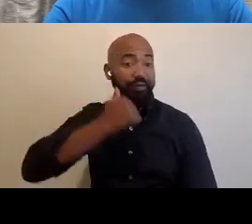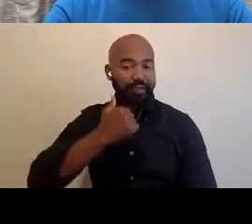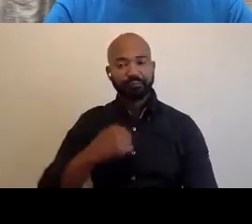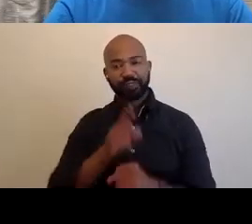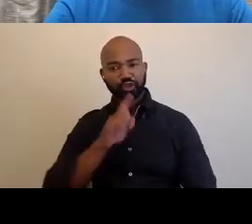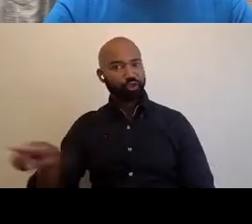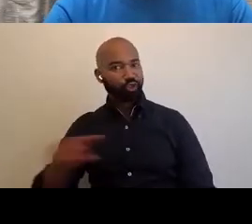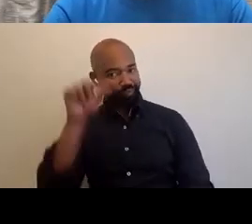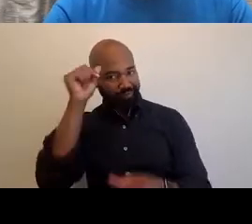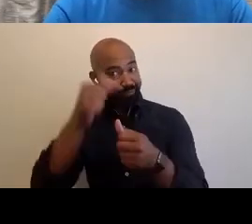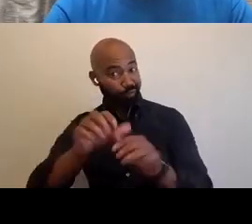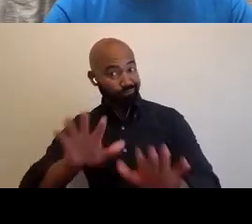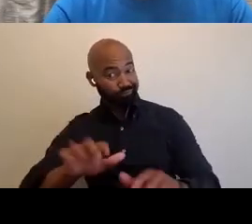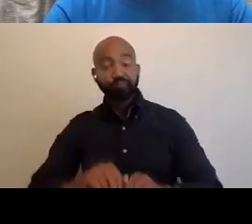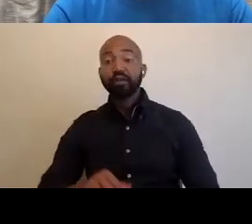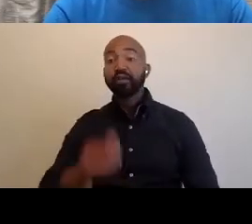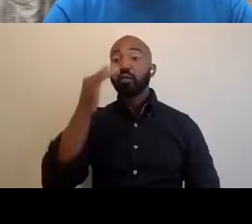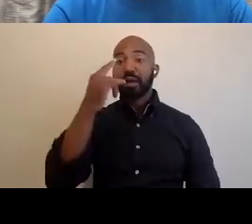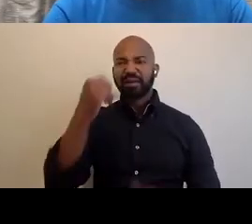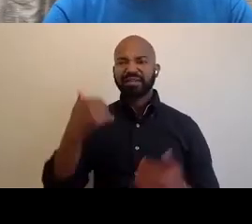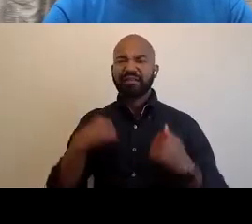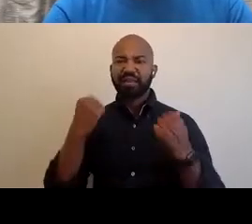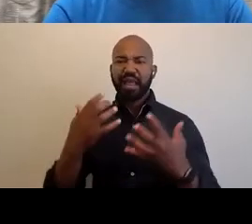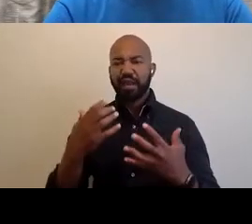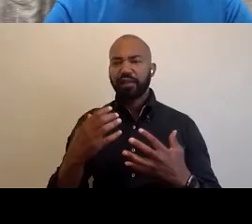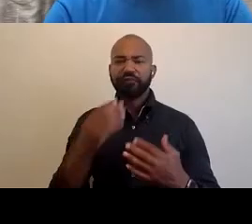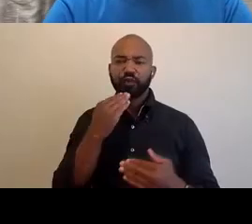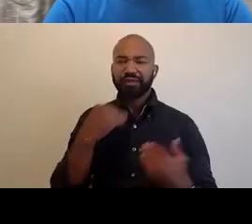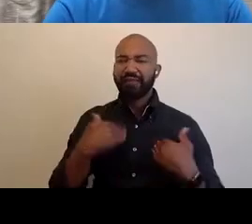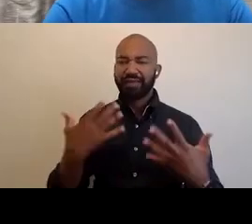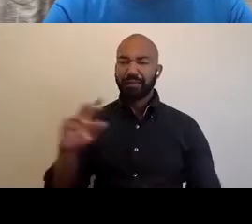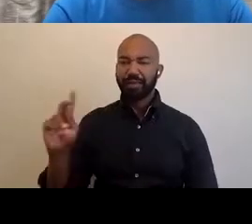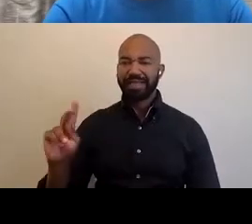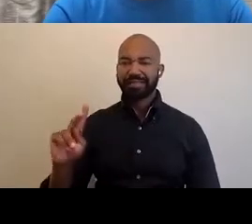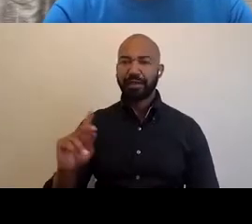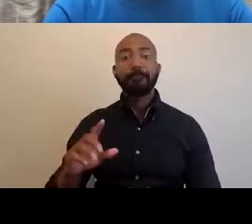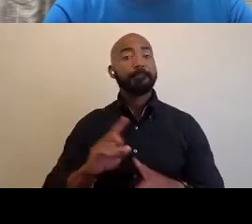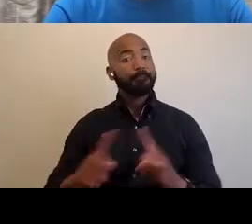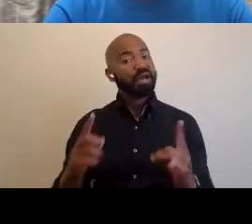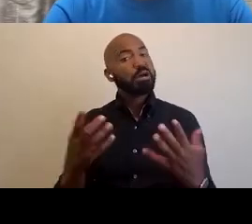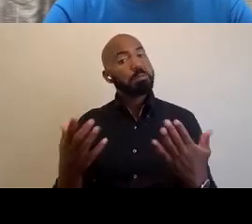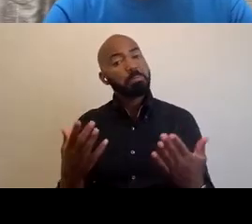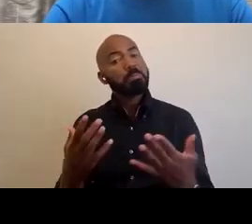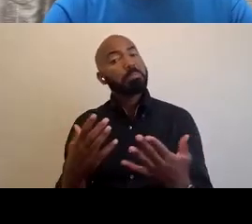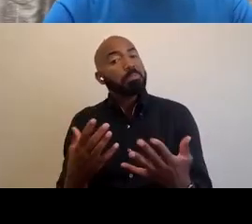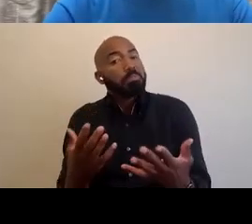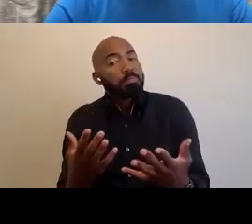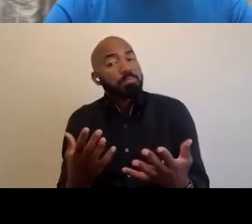There are lots of potassium-rich foods out there that I hope is a part of everyone's dietary choices, but it's one of those things